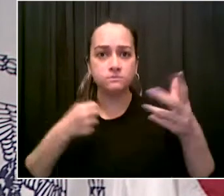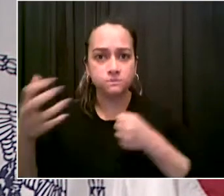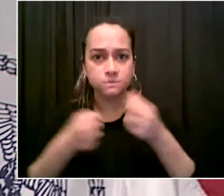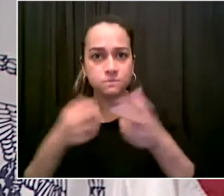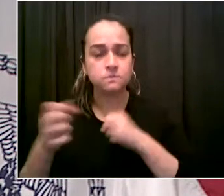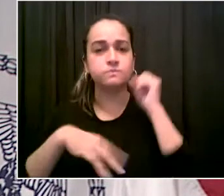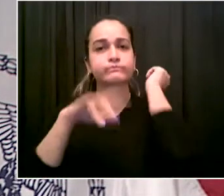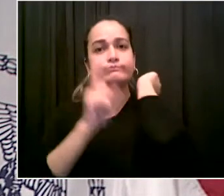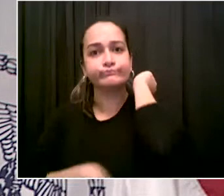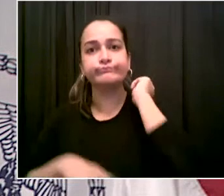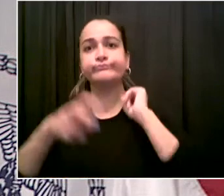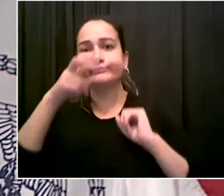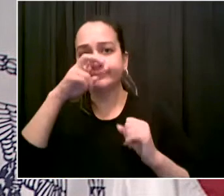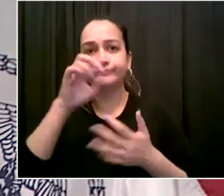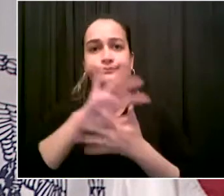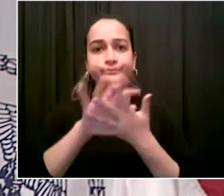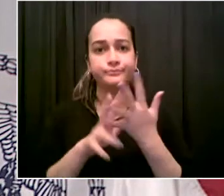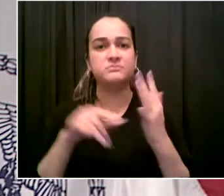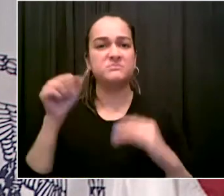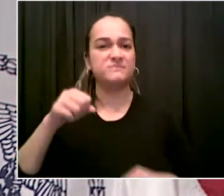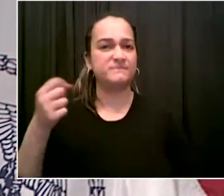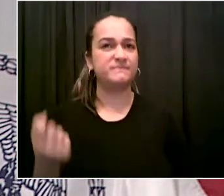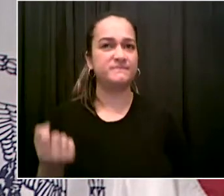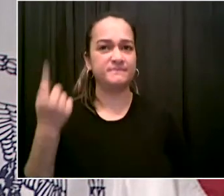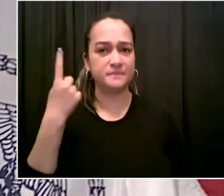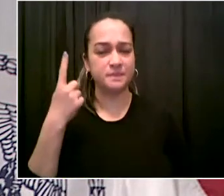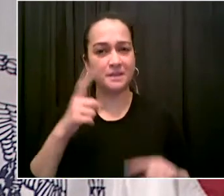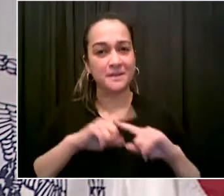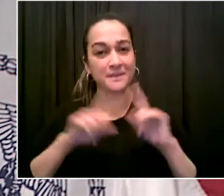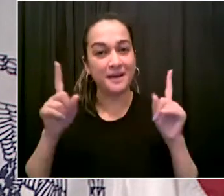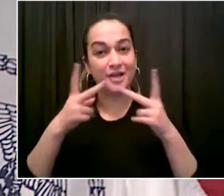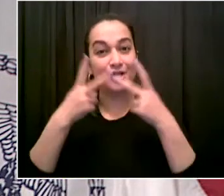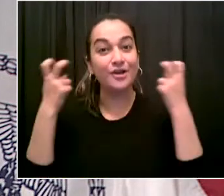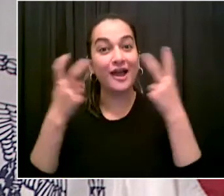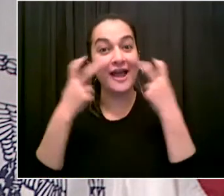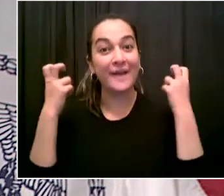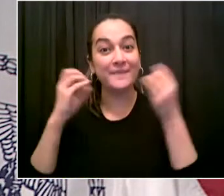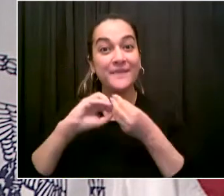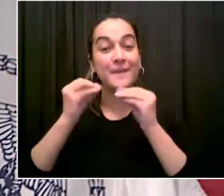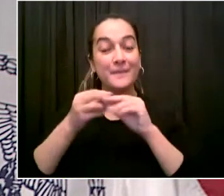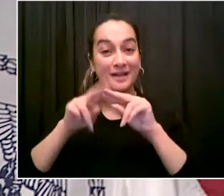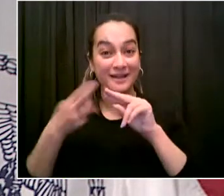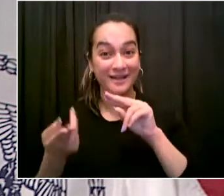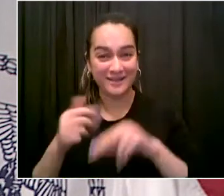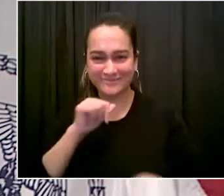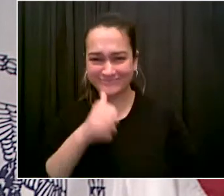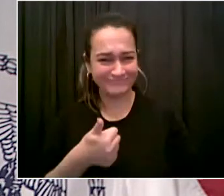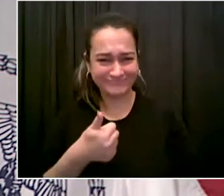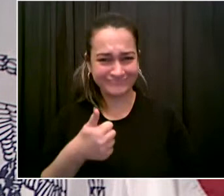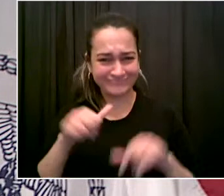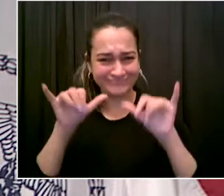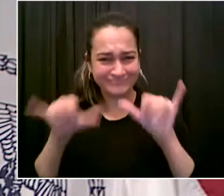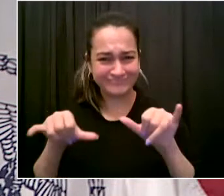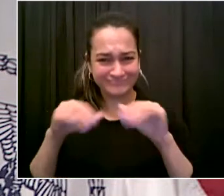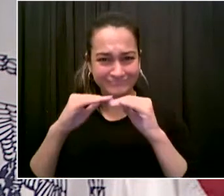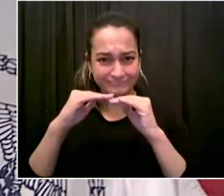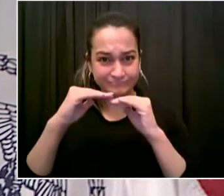1% OVER WHERE WE WERE LASTPOINT LAST YEAR. WHICH SHOWS THE SHOOTING SURGE